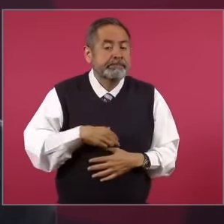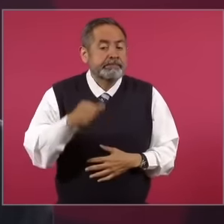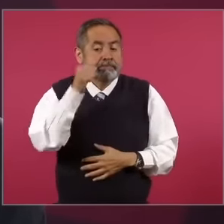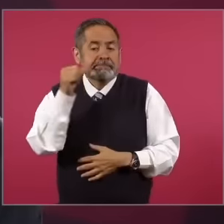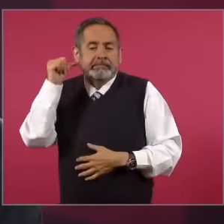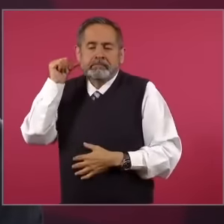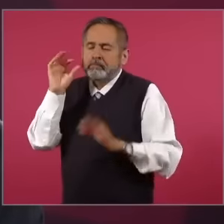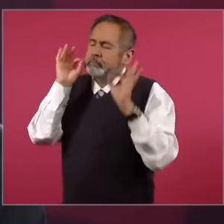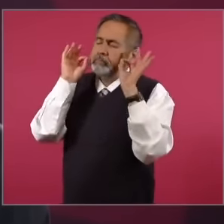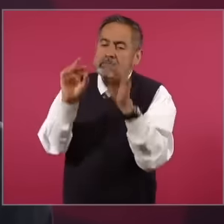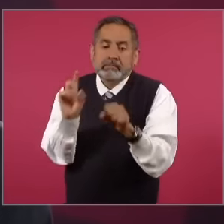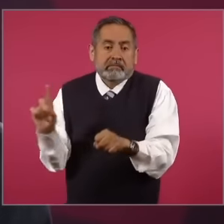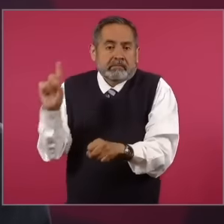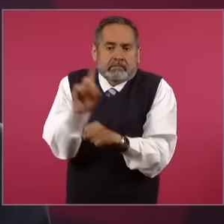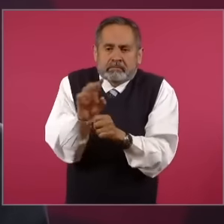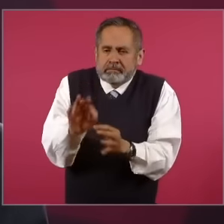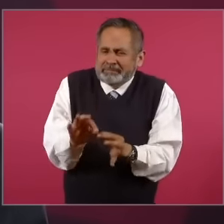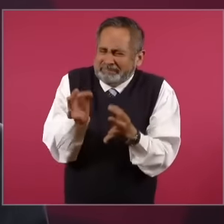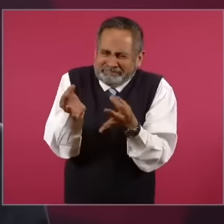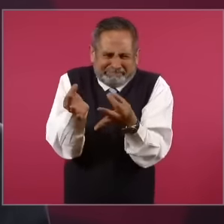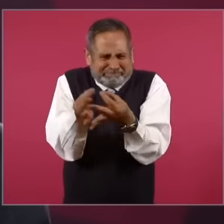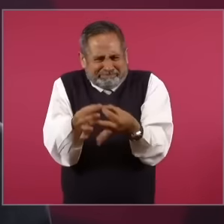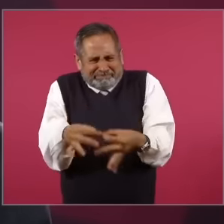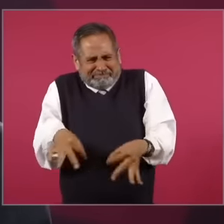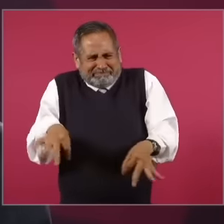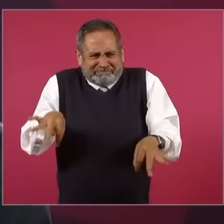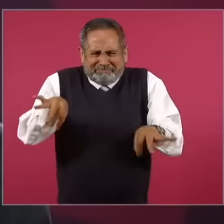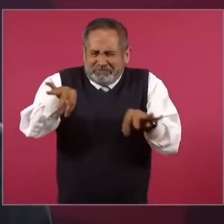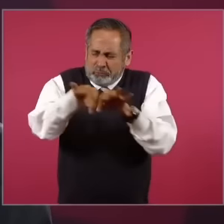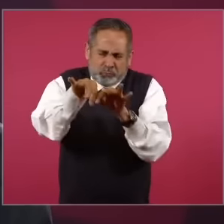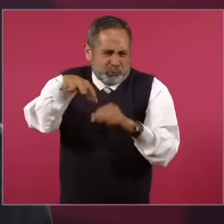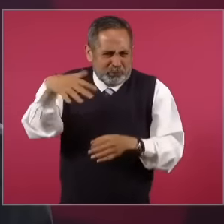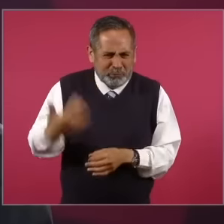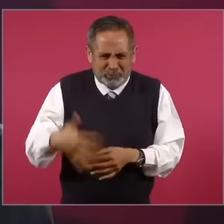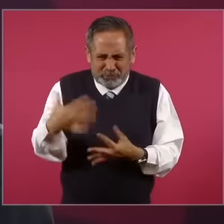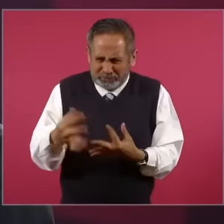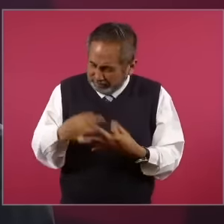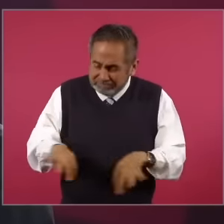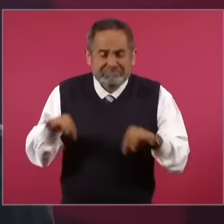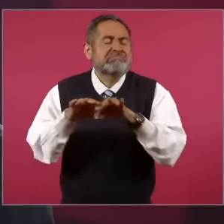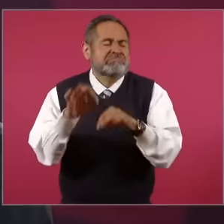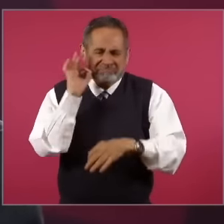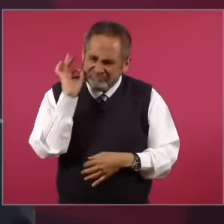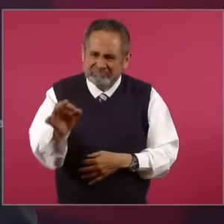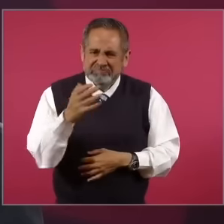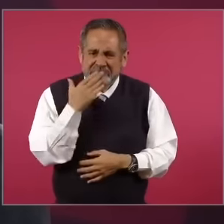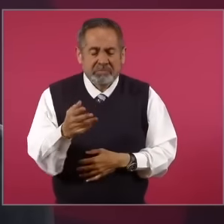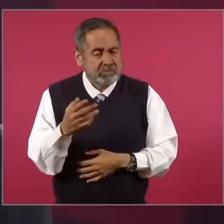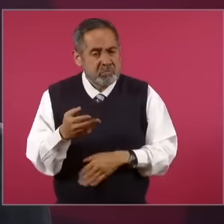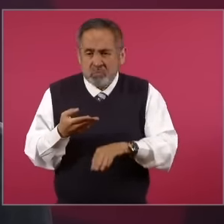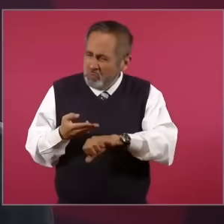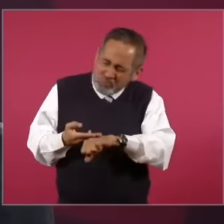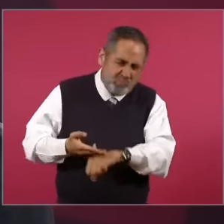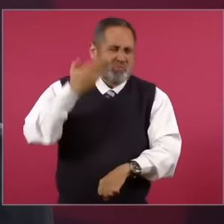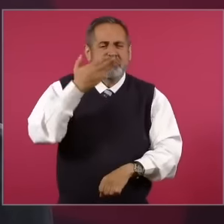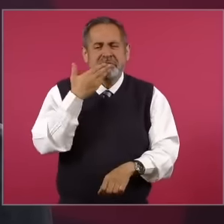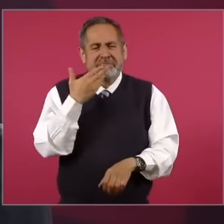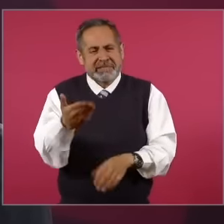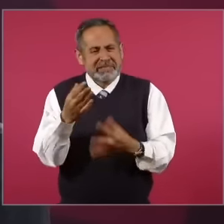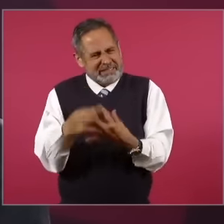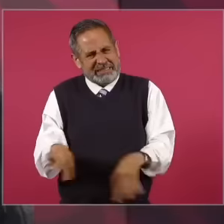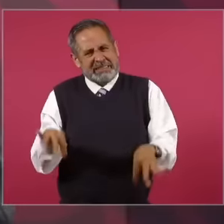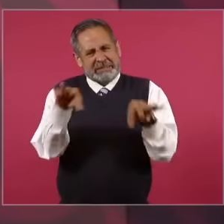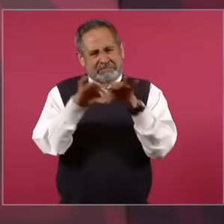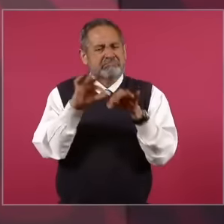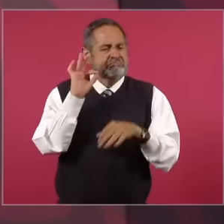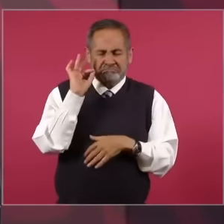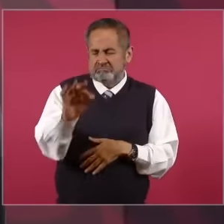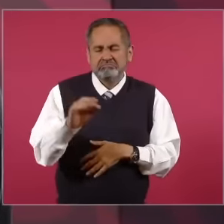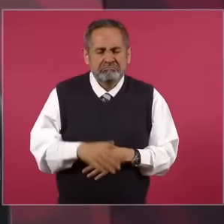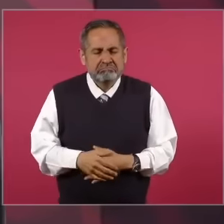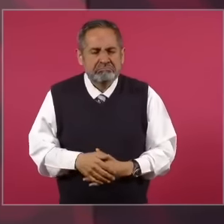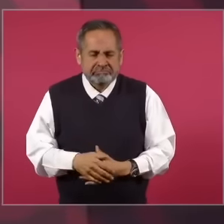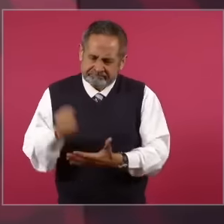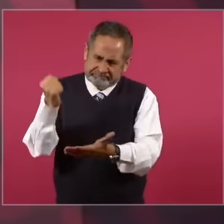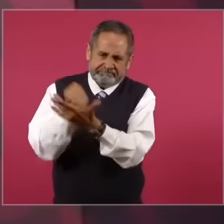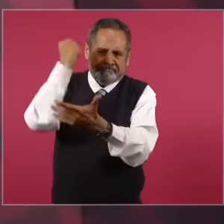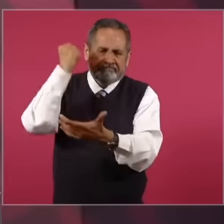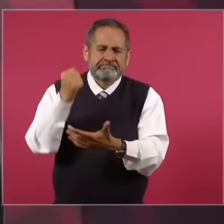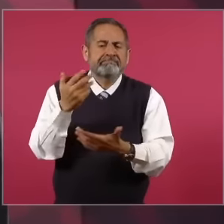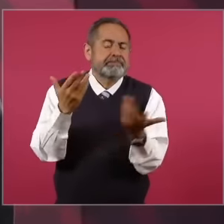very important day very important and the